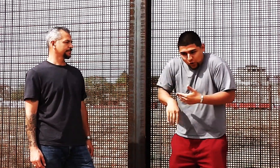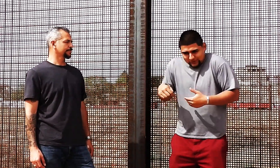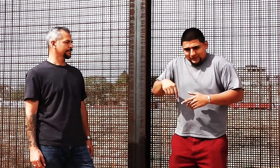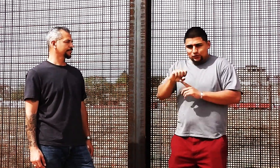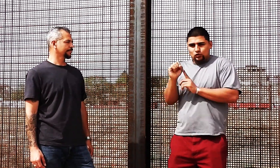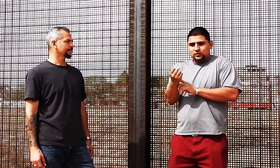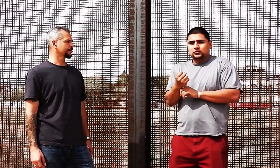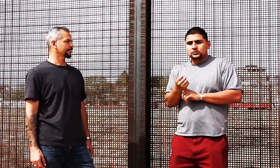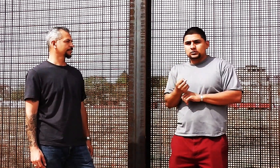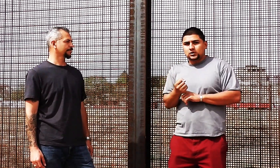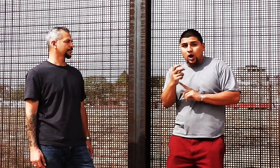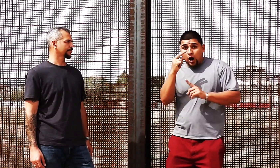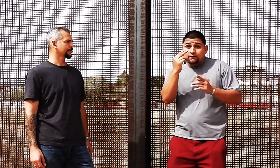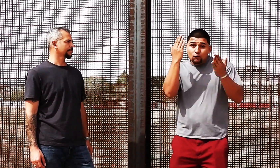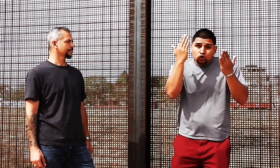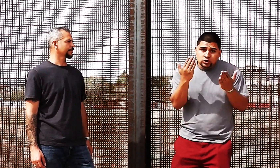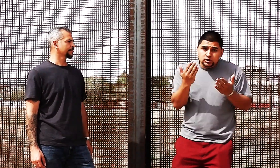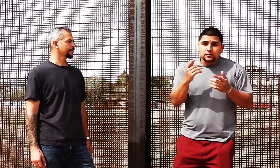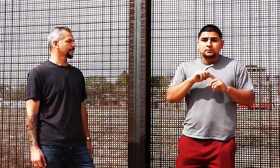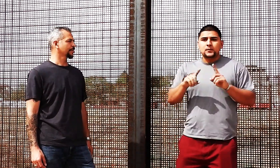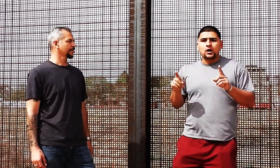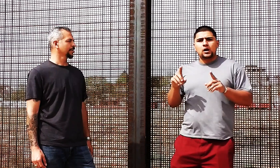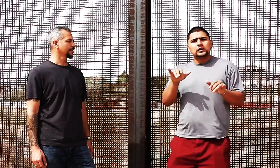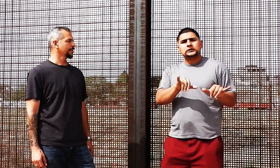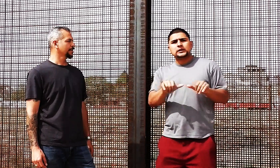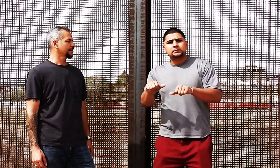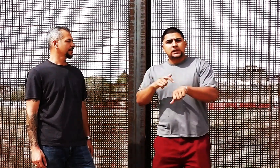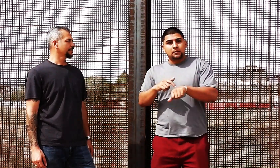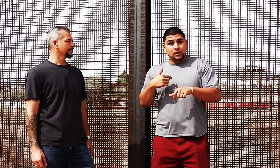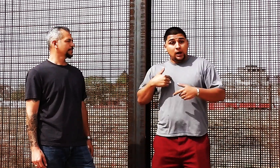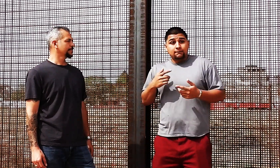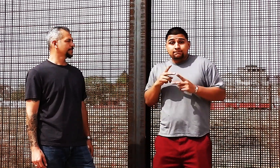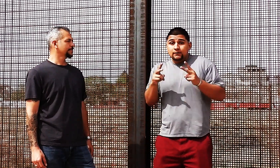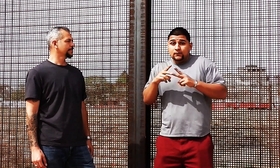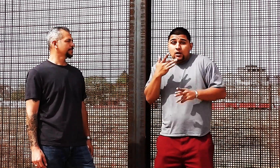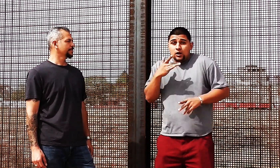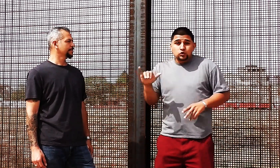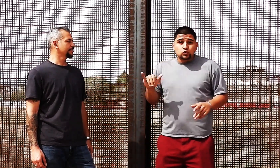I was born in this situation. Yes unfortunately but same time I am lucky too.